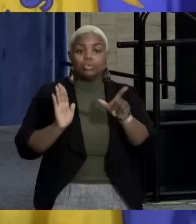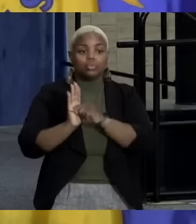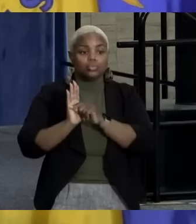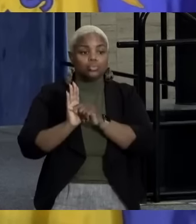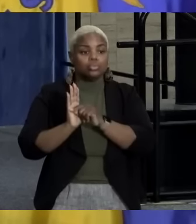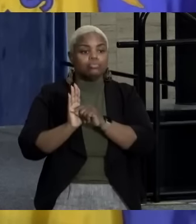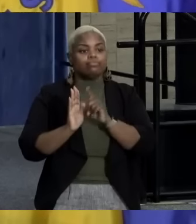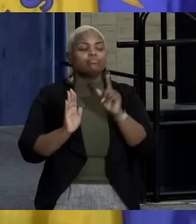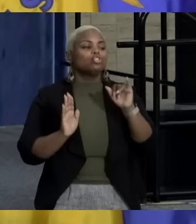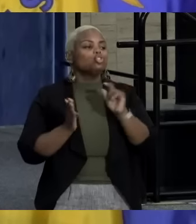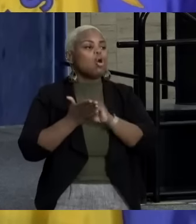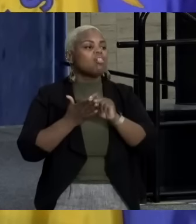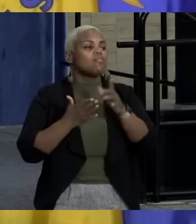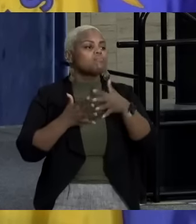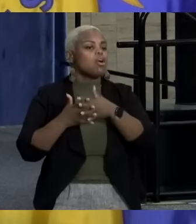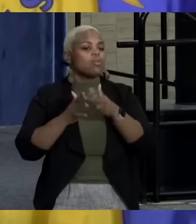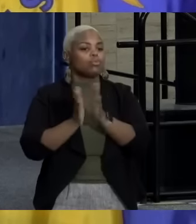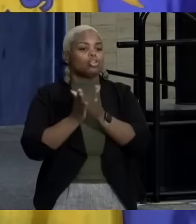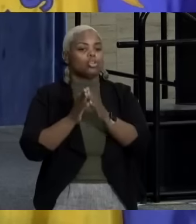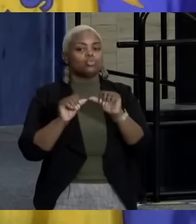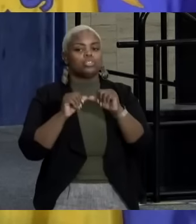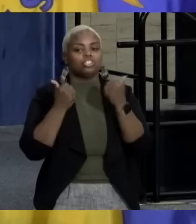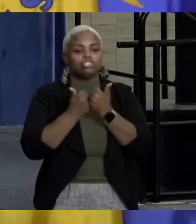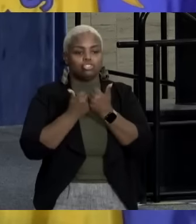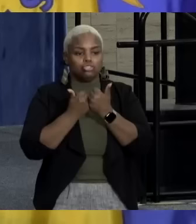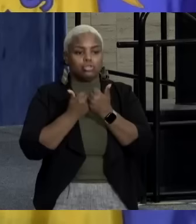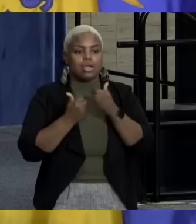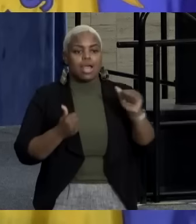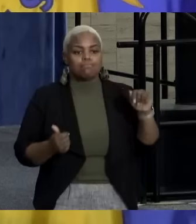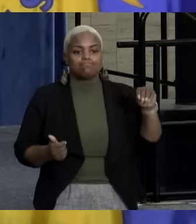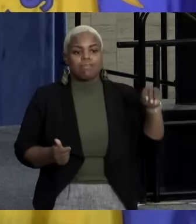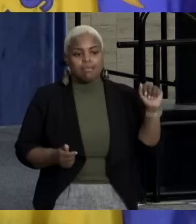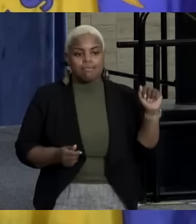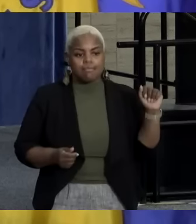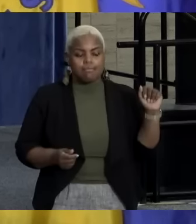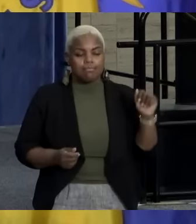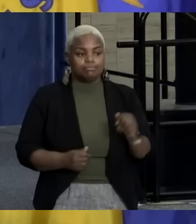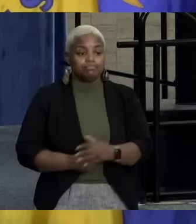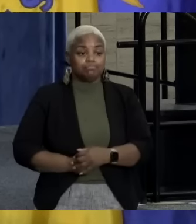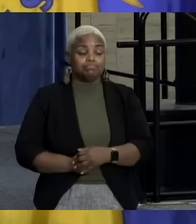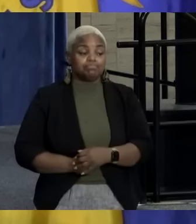our top number one circulating medical publication in the world. I think there's a couple of other